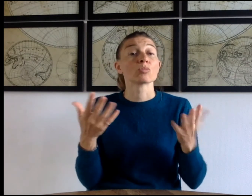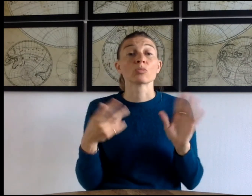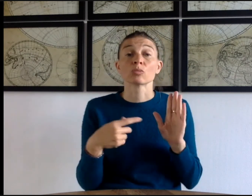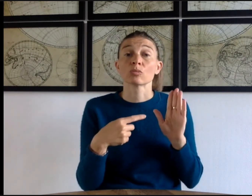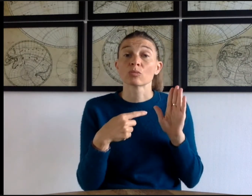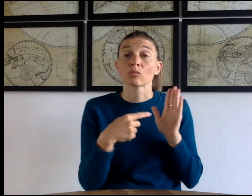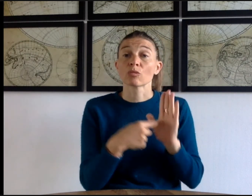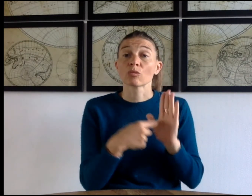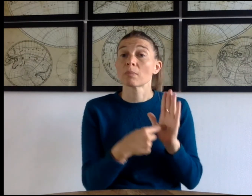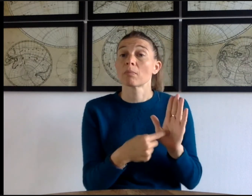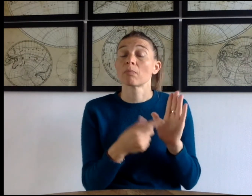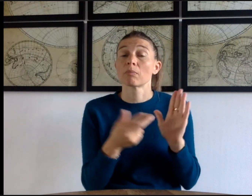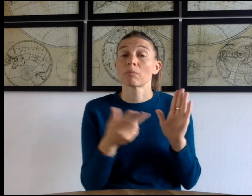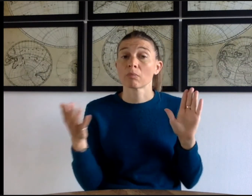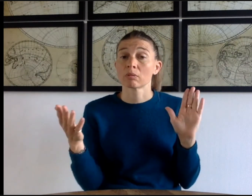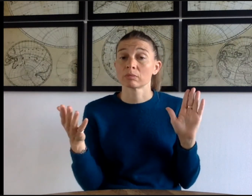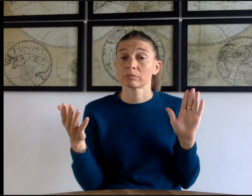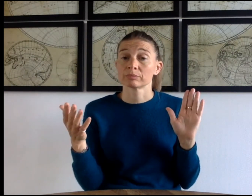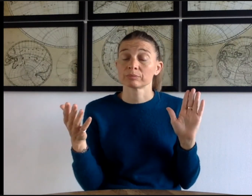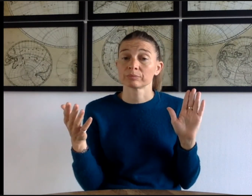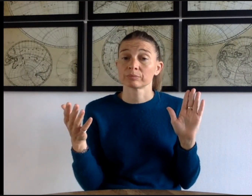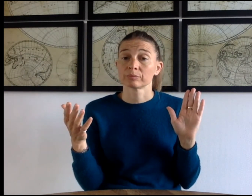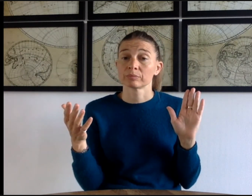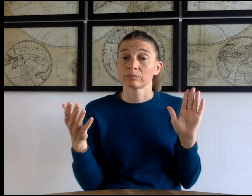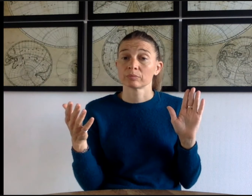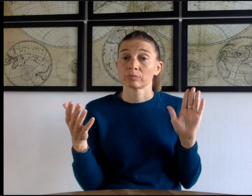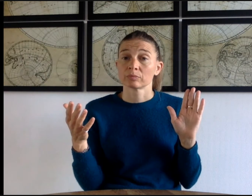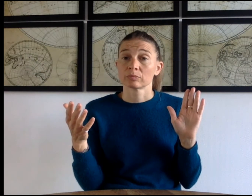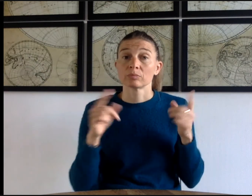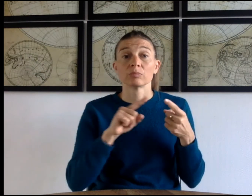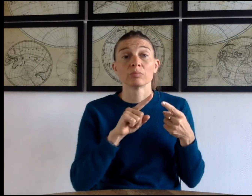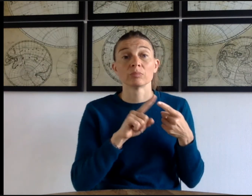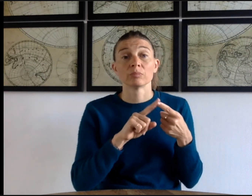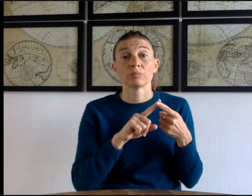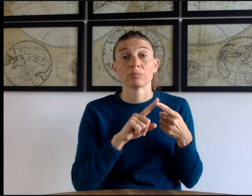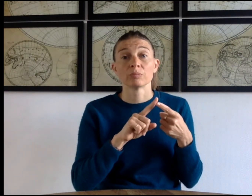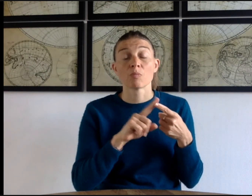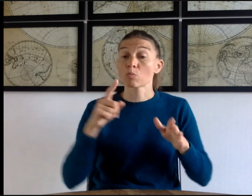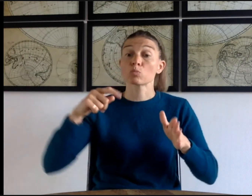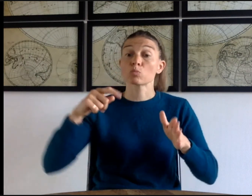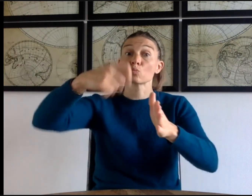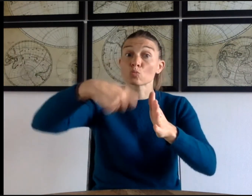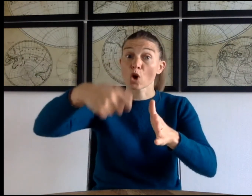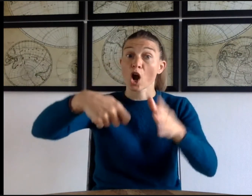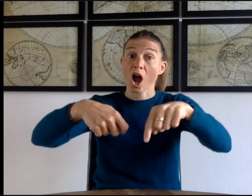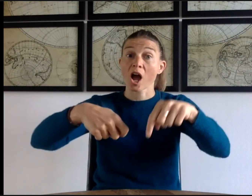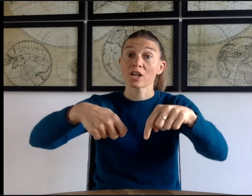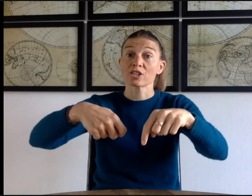the possibility to come in advance and see your hosting organization.